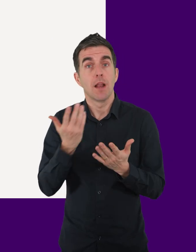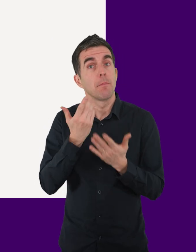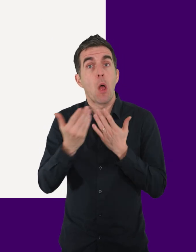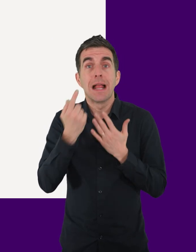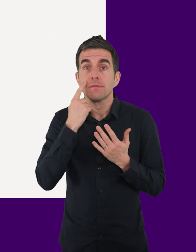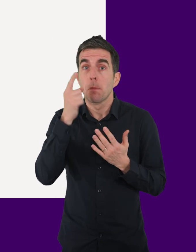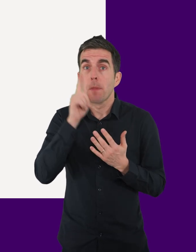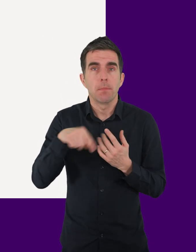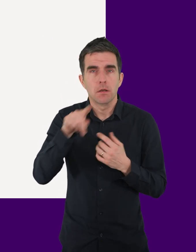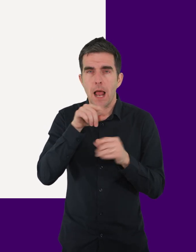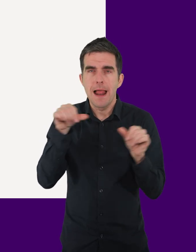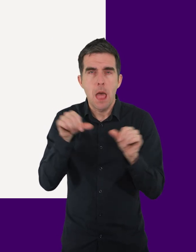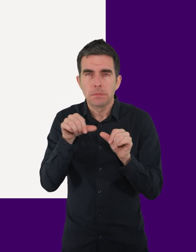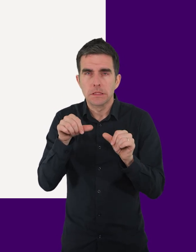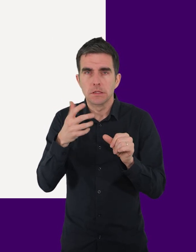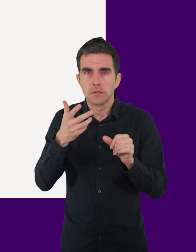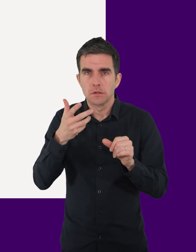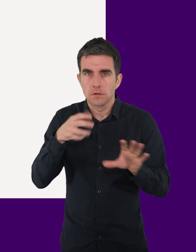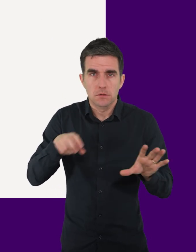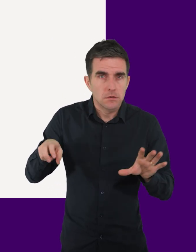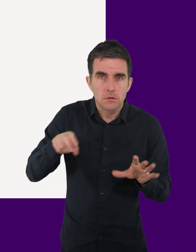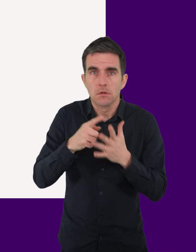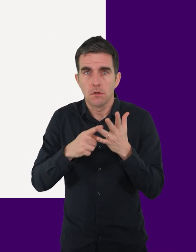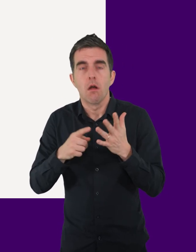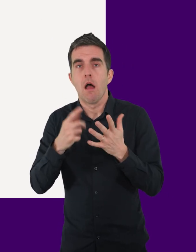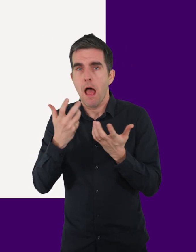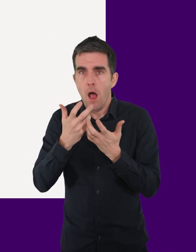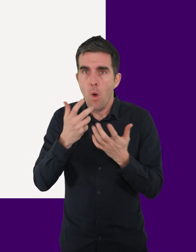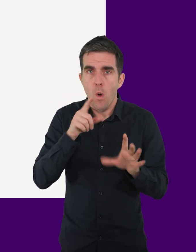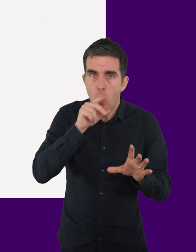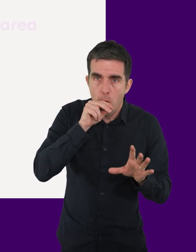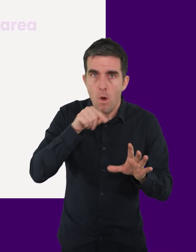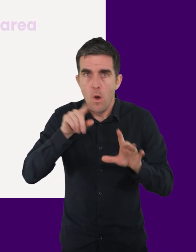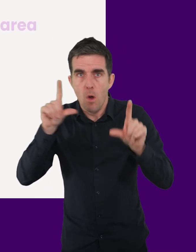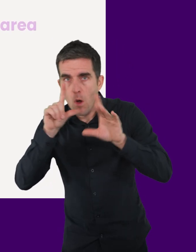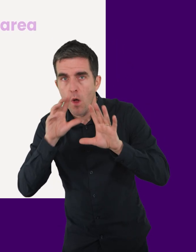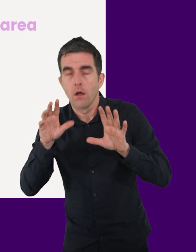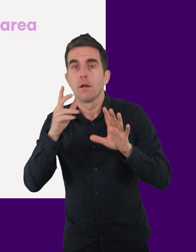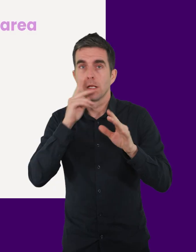To make it easier for people with limited dexterity to select your buttons, design a large target area.